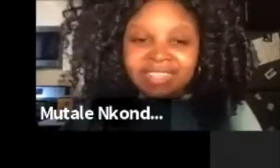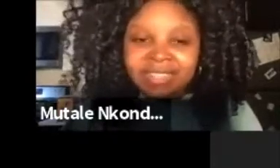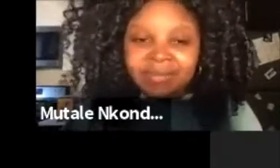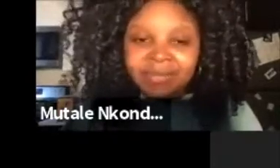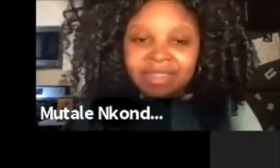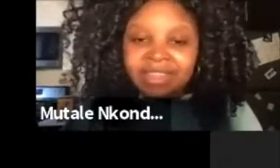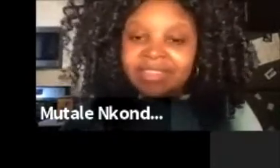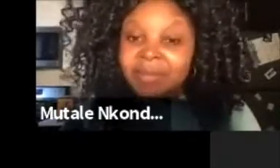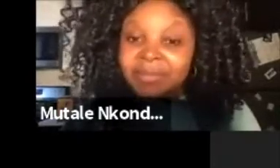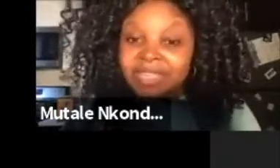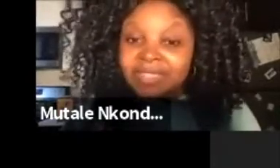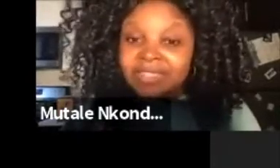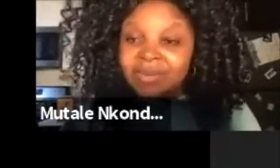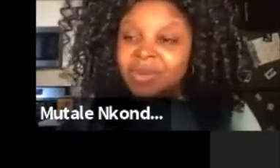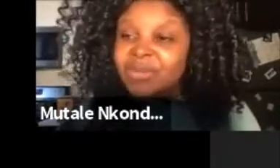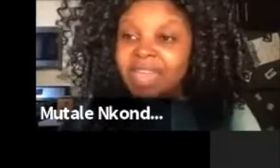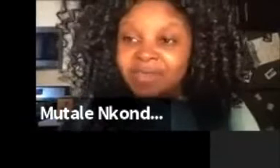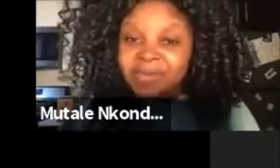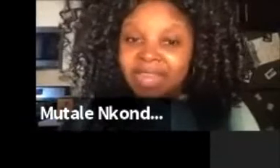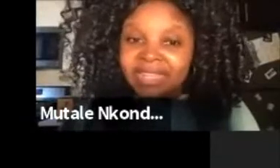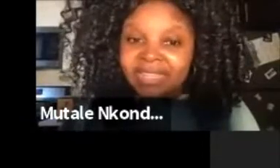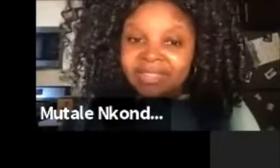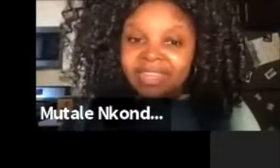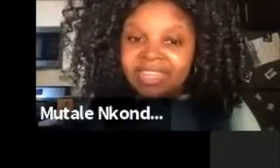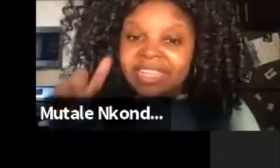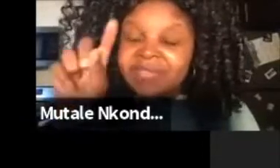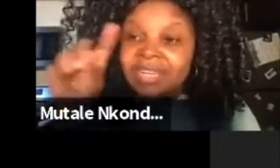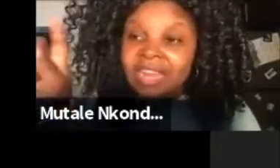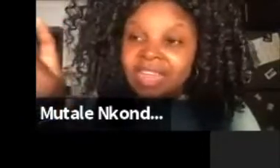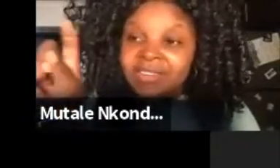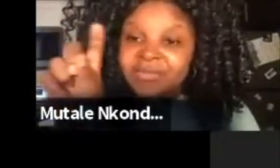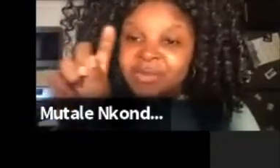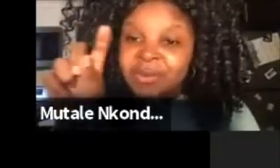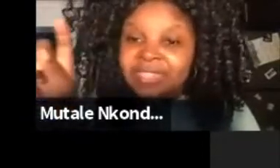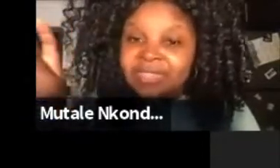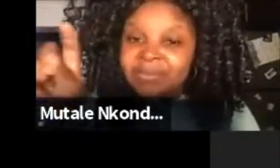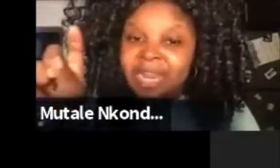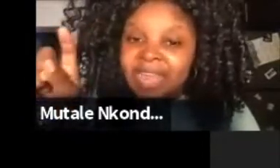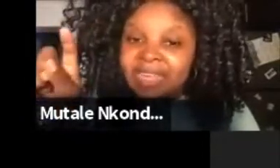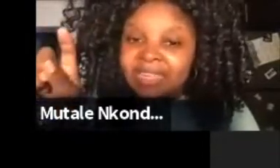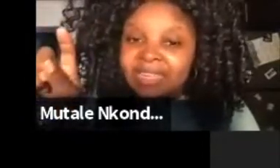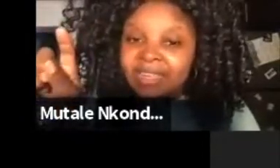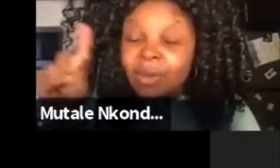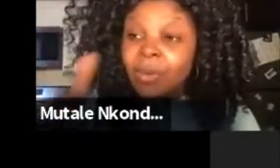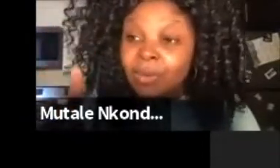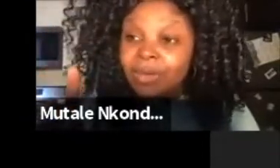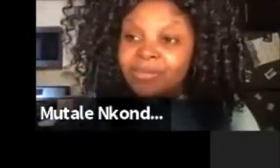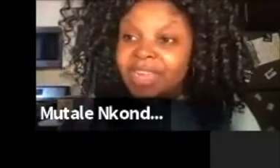Election. That means, when you get your ballot, leave the line for President blank or write